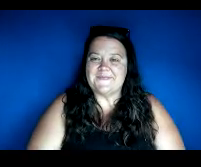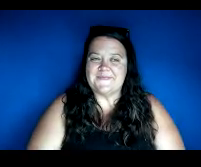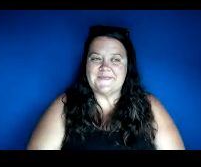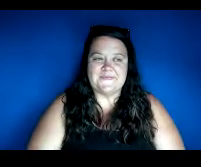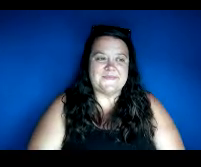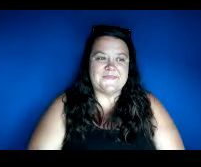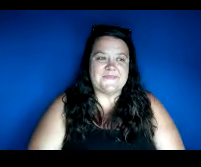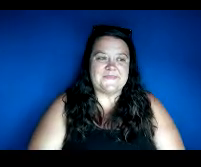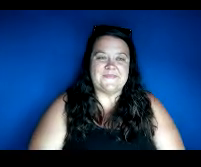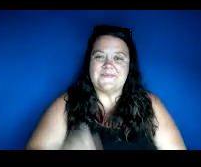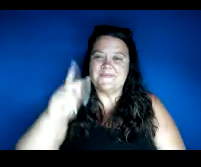All right, take care, everybody.